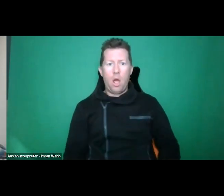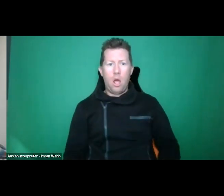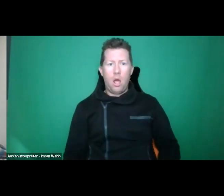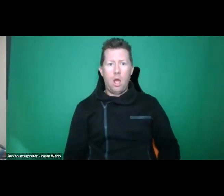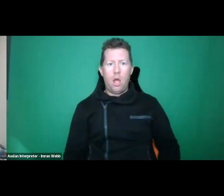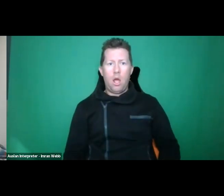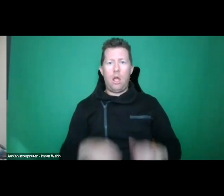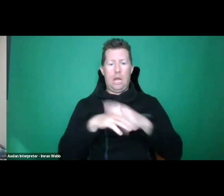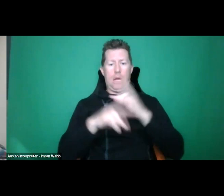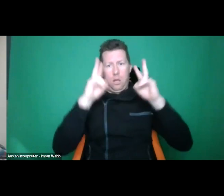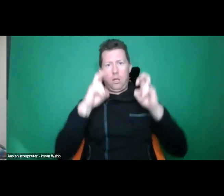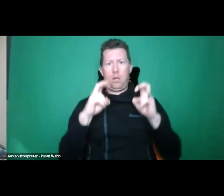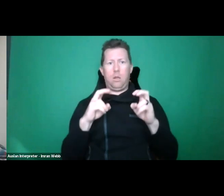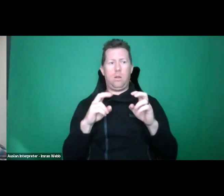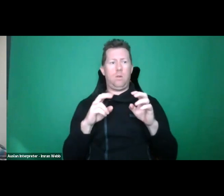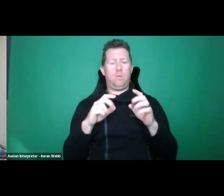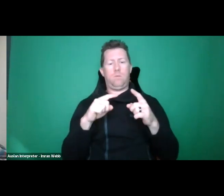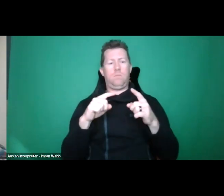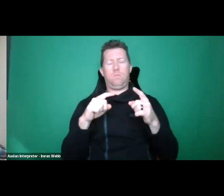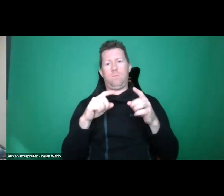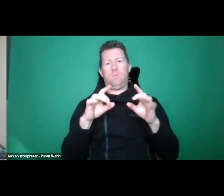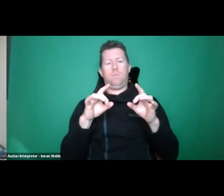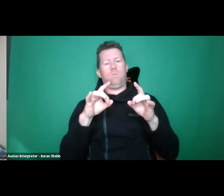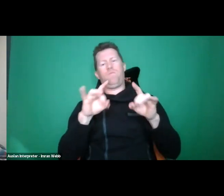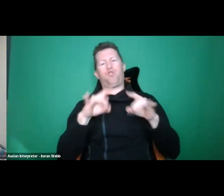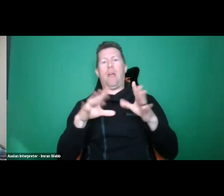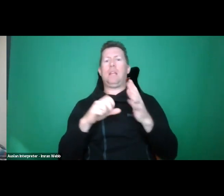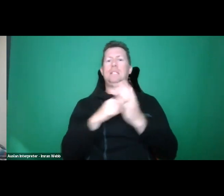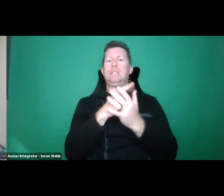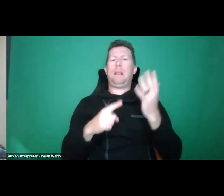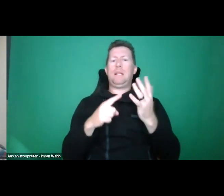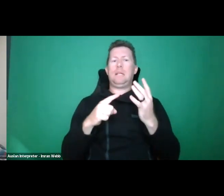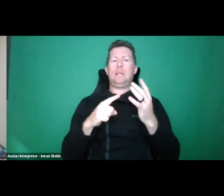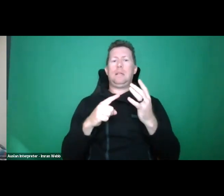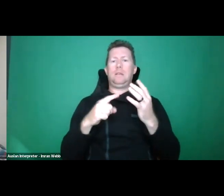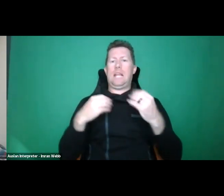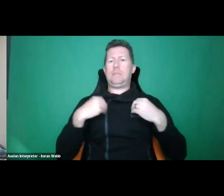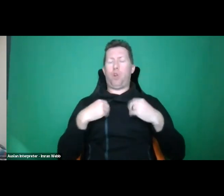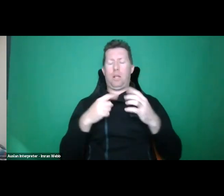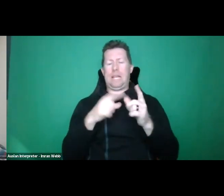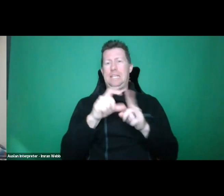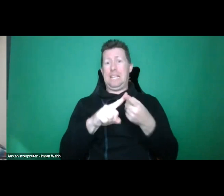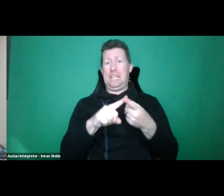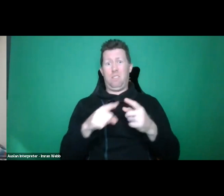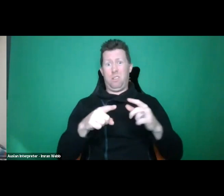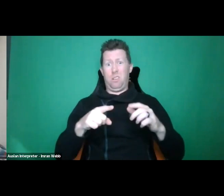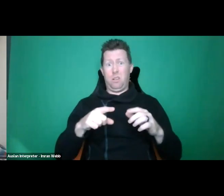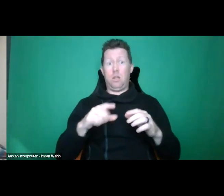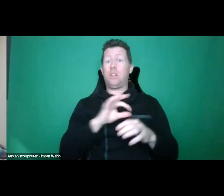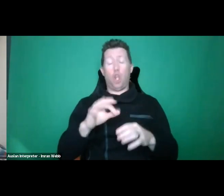disability Australian disability enterprises or supported employment, which is way less than 18% below the national rate.